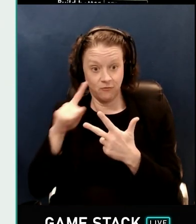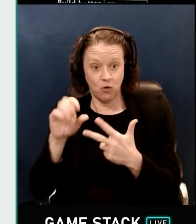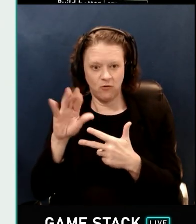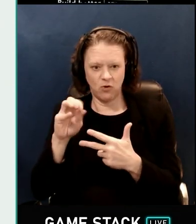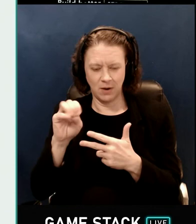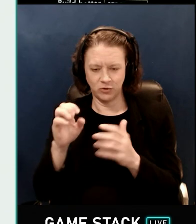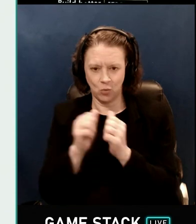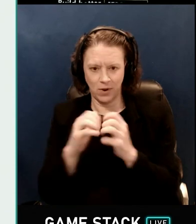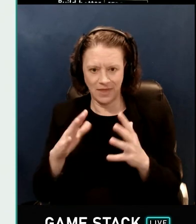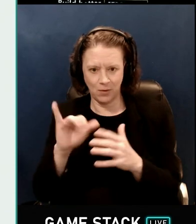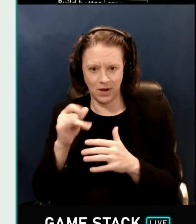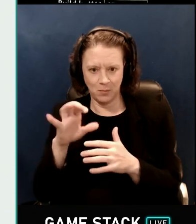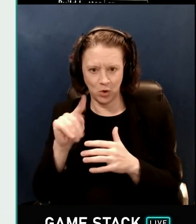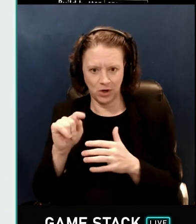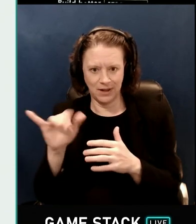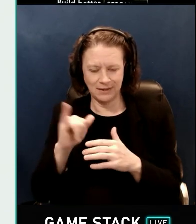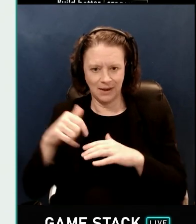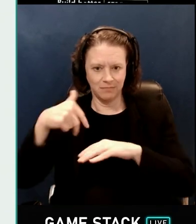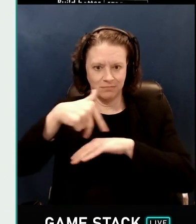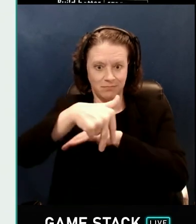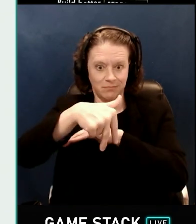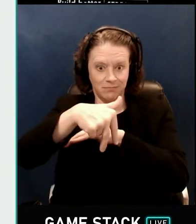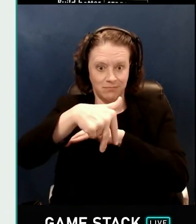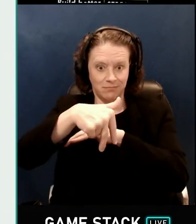time and XBStress for testing. Now let’s attach them to our story.